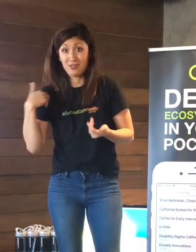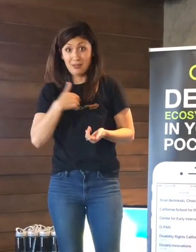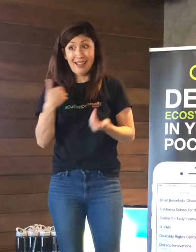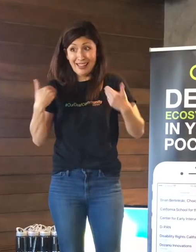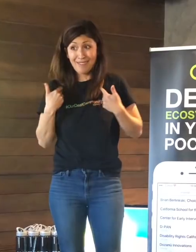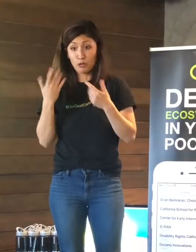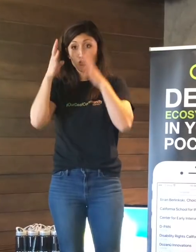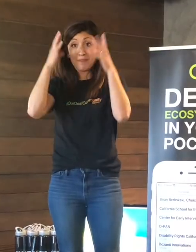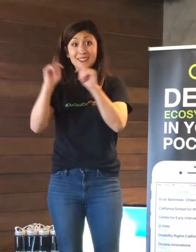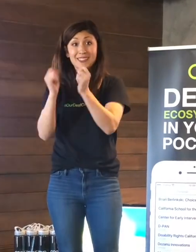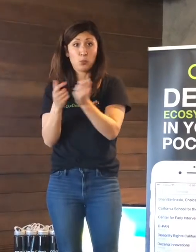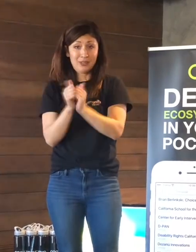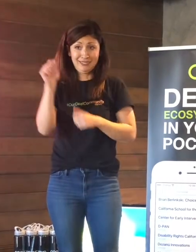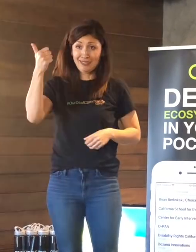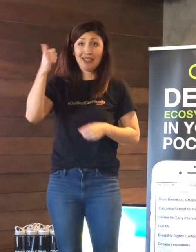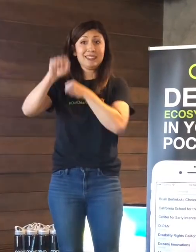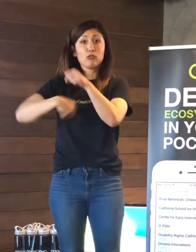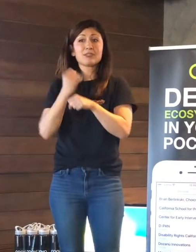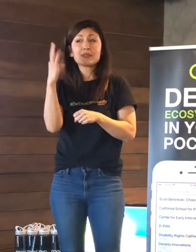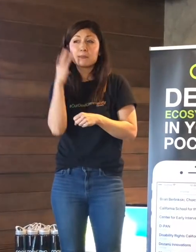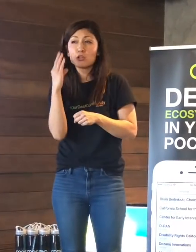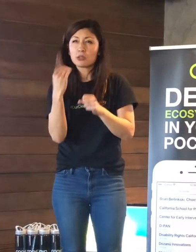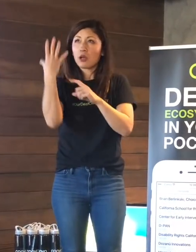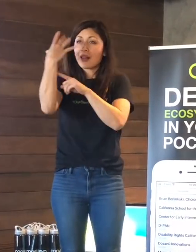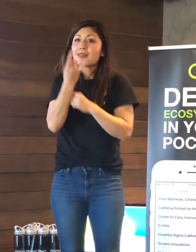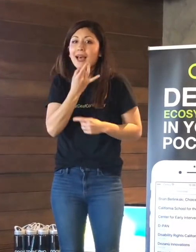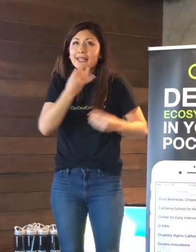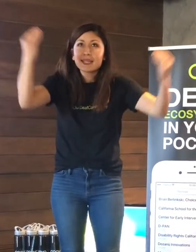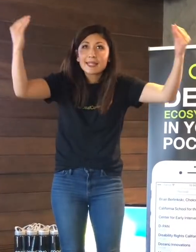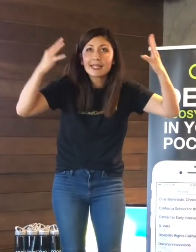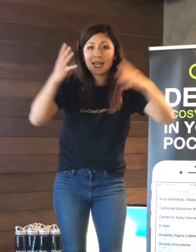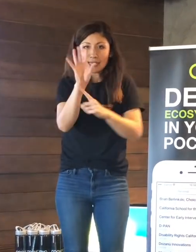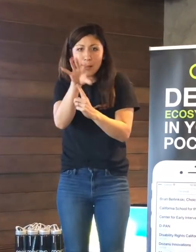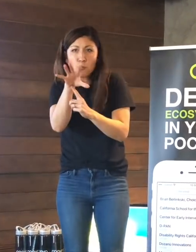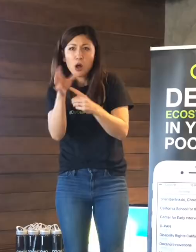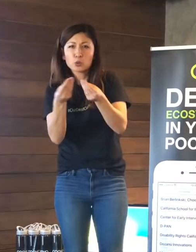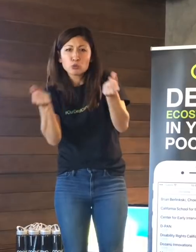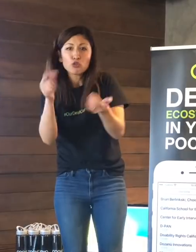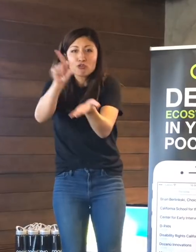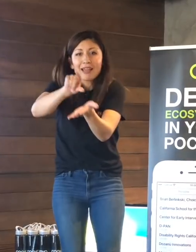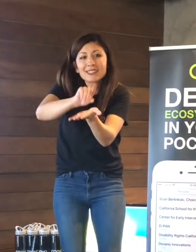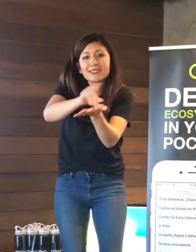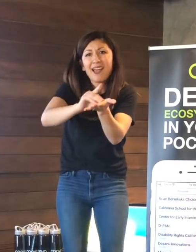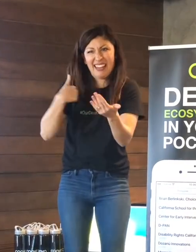We have a creative team with ten years of experience with lighting and camera solutions, graphic design.